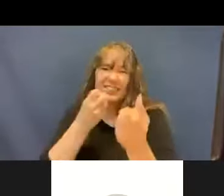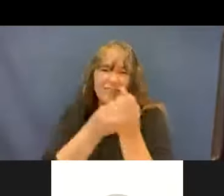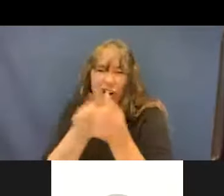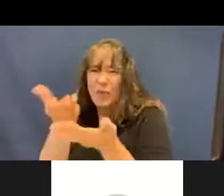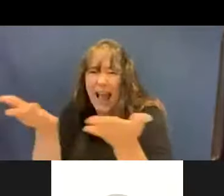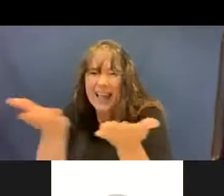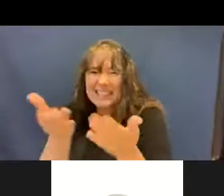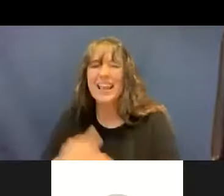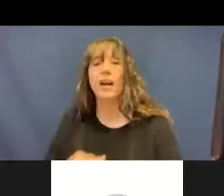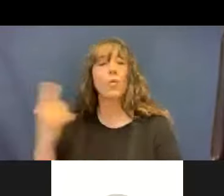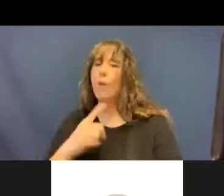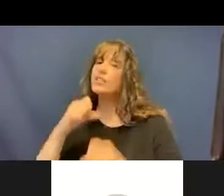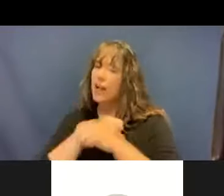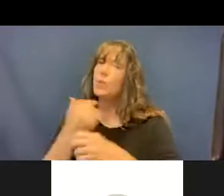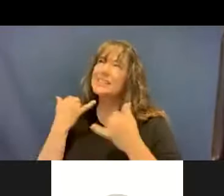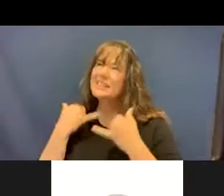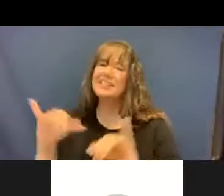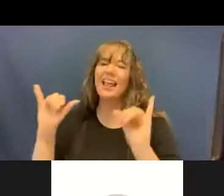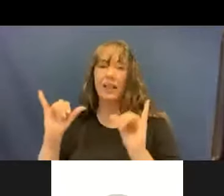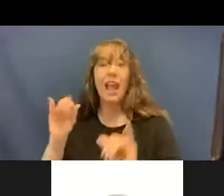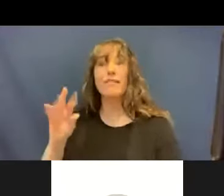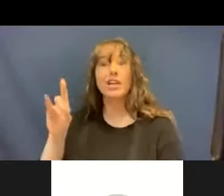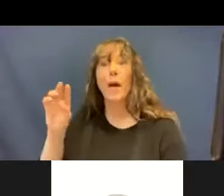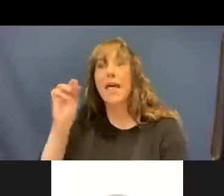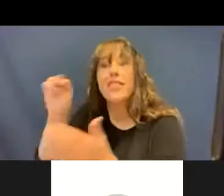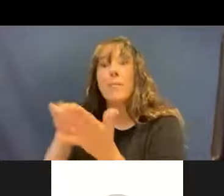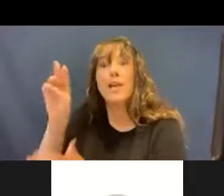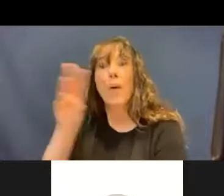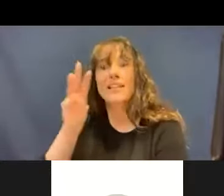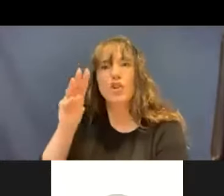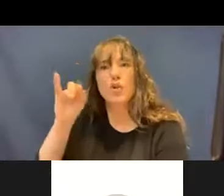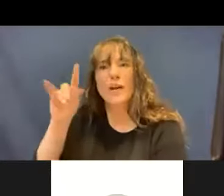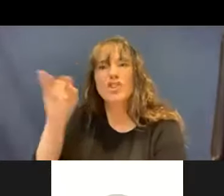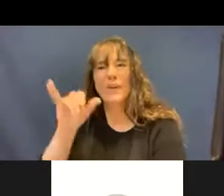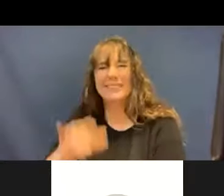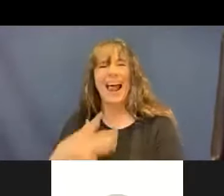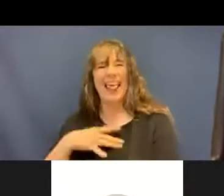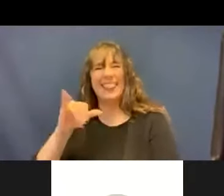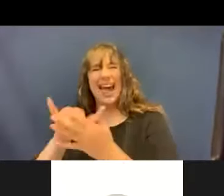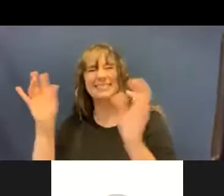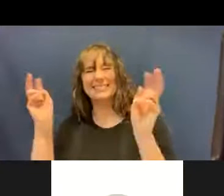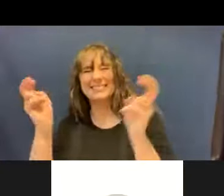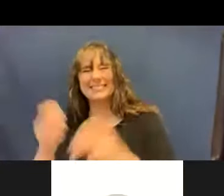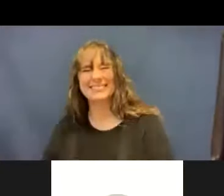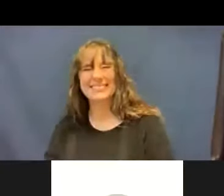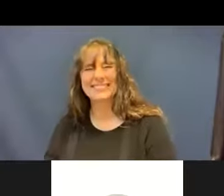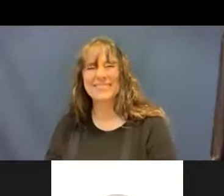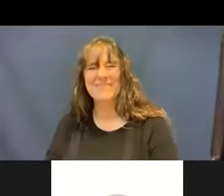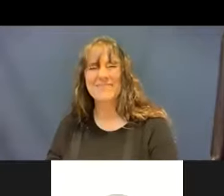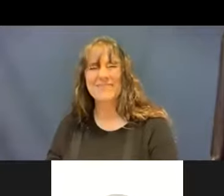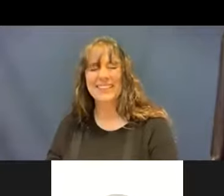if they can do it in the Midwest, we can do it, too. I like that. But I have one more